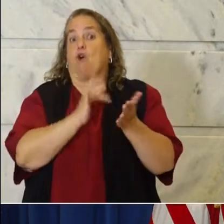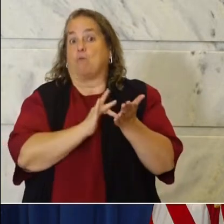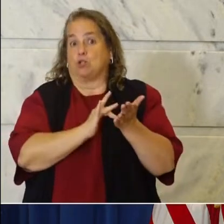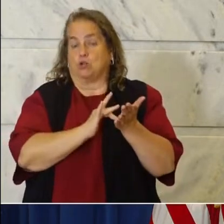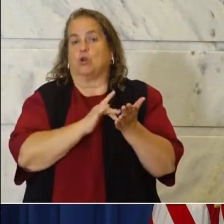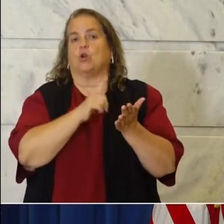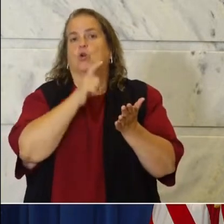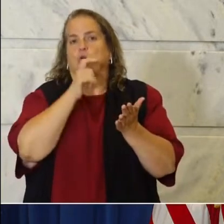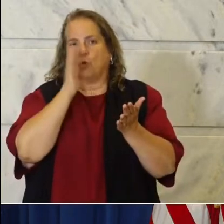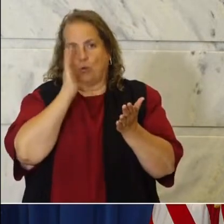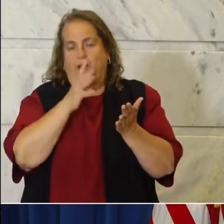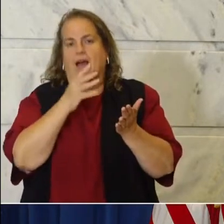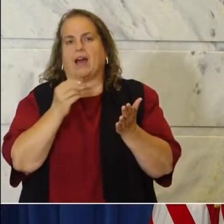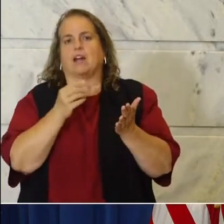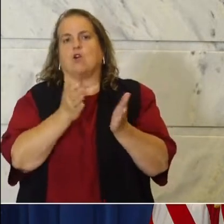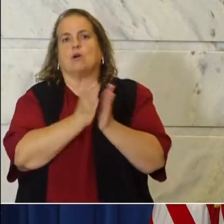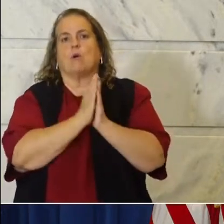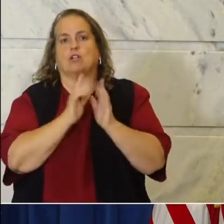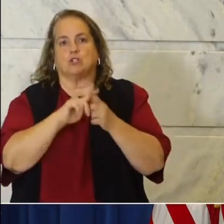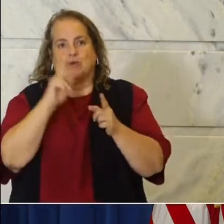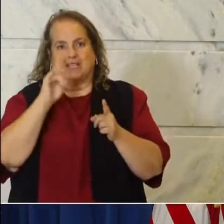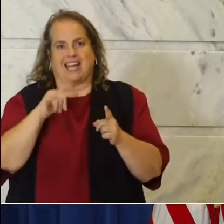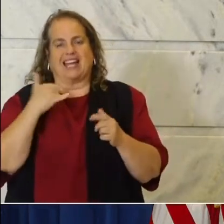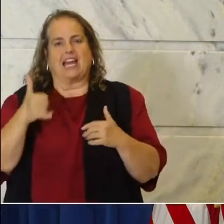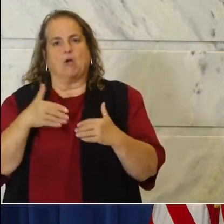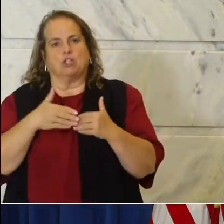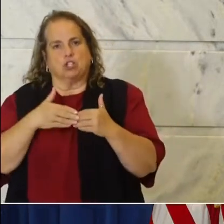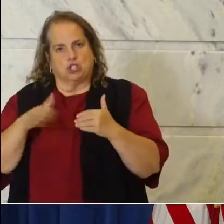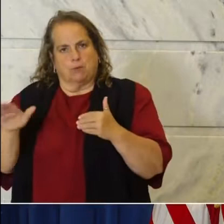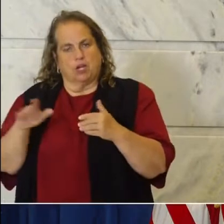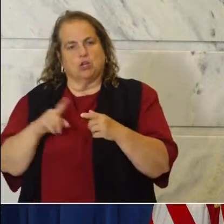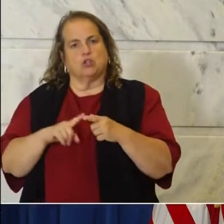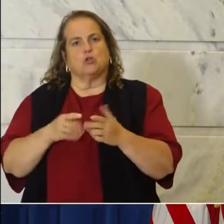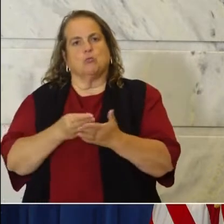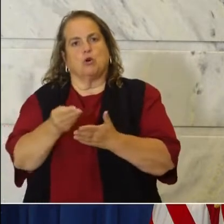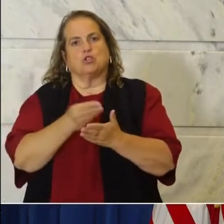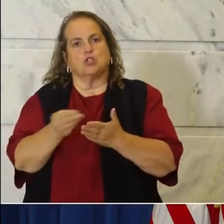Kentucky. It's now shifting to a purchase approach which requires a fair